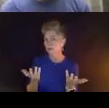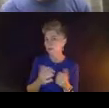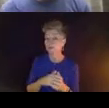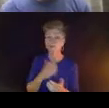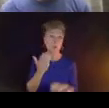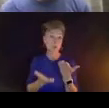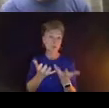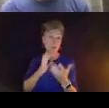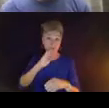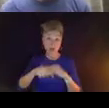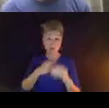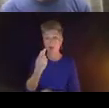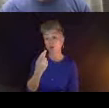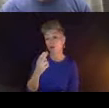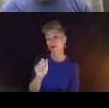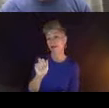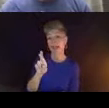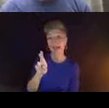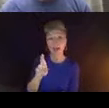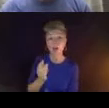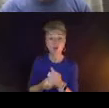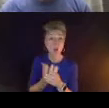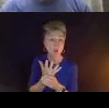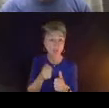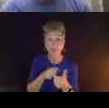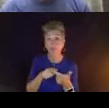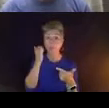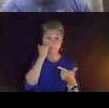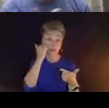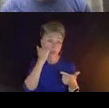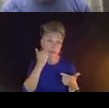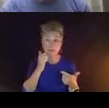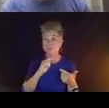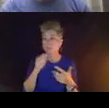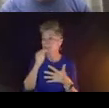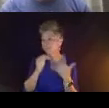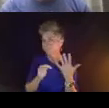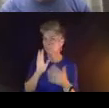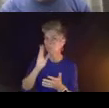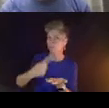or periods, menses, bleeding, that sort of thing, and we're gonna bring that up in just a moment